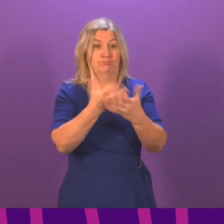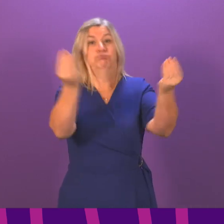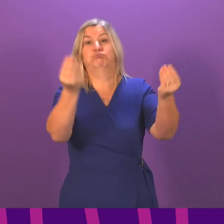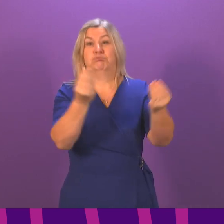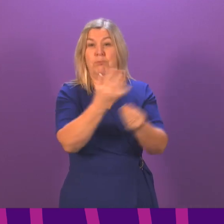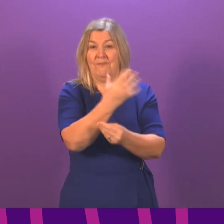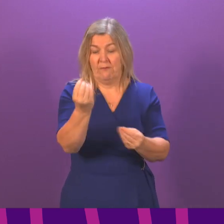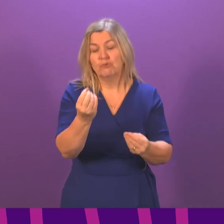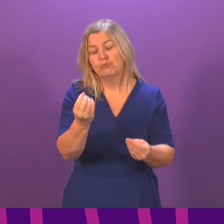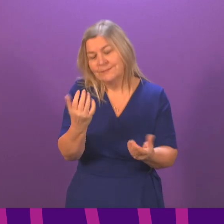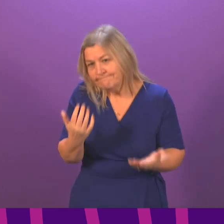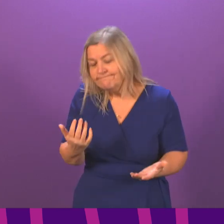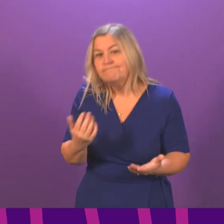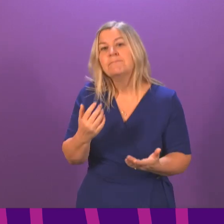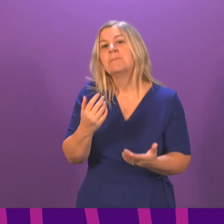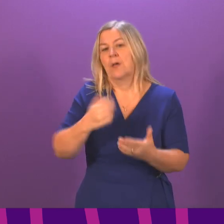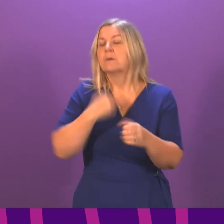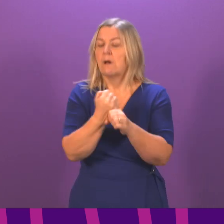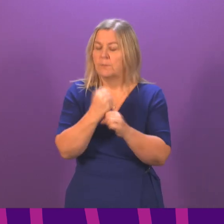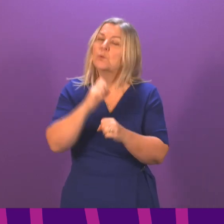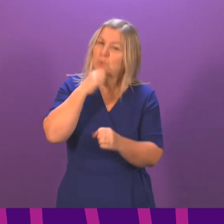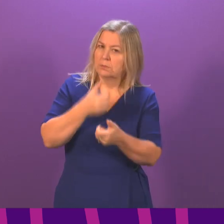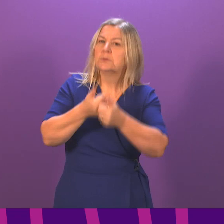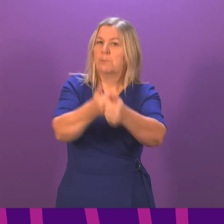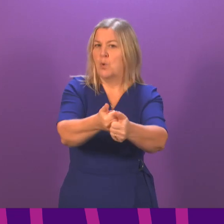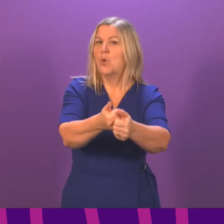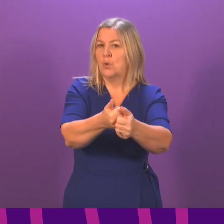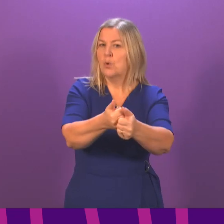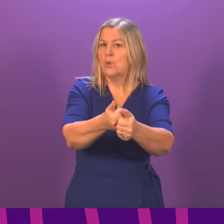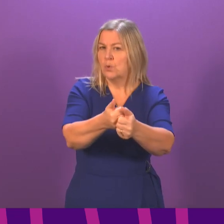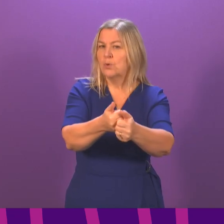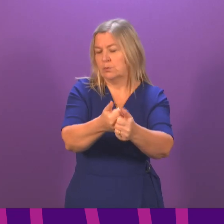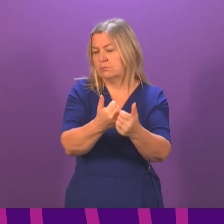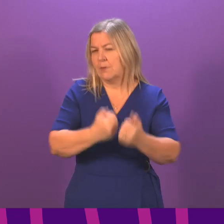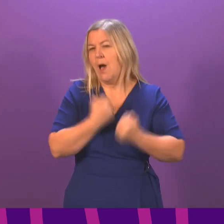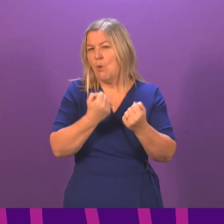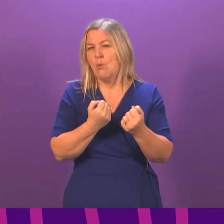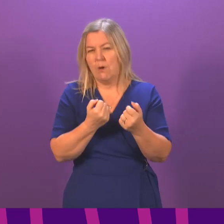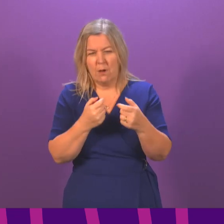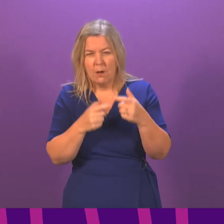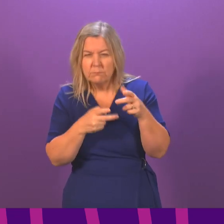affected employees through our initiative for responding to redundancy situations: the